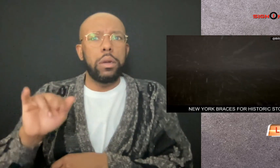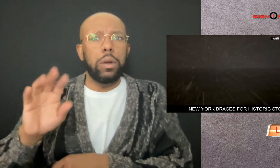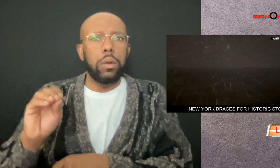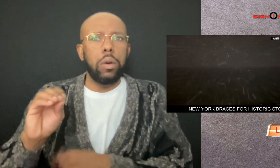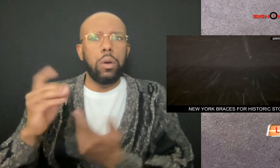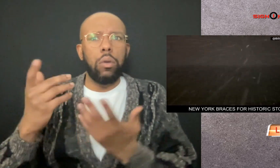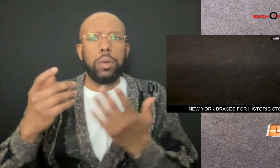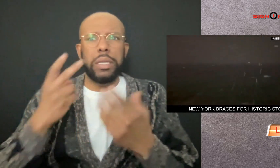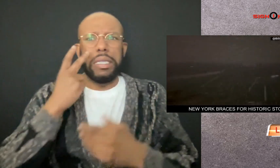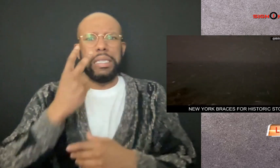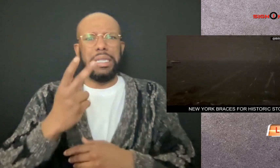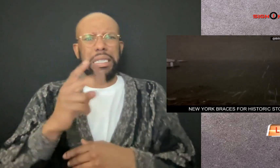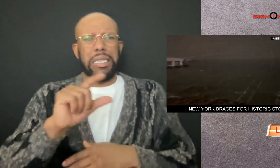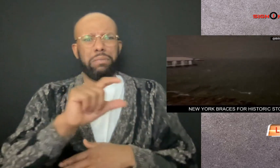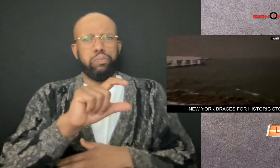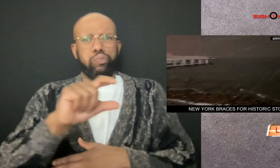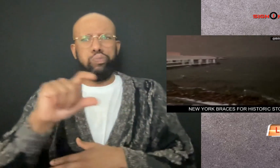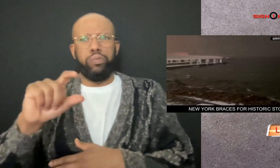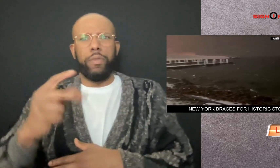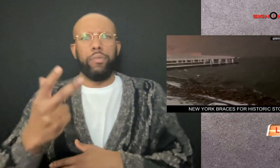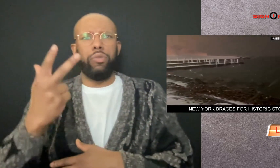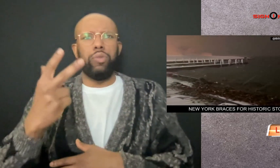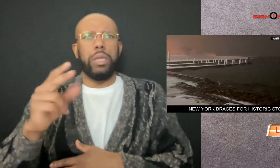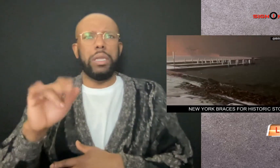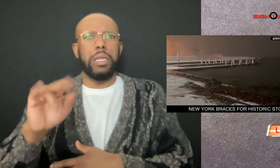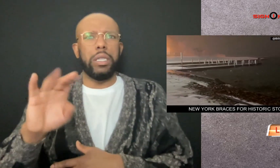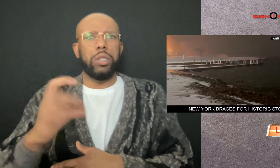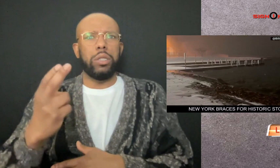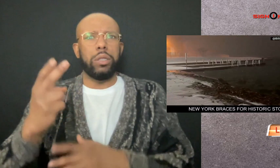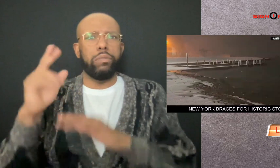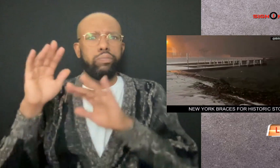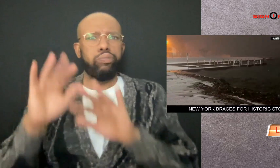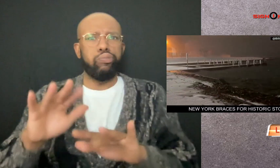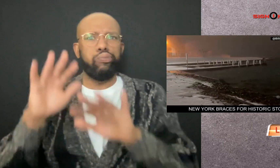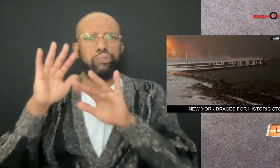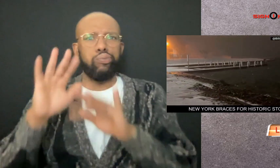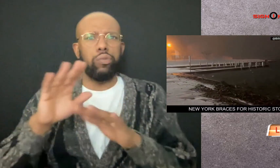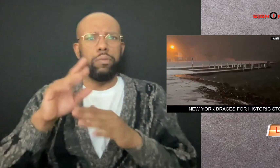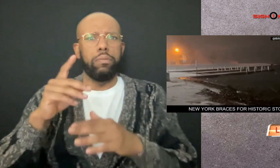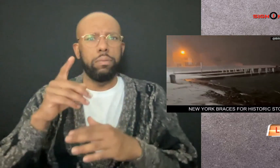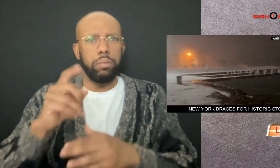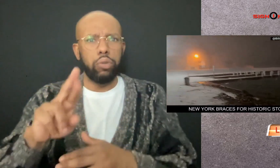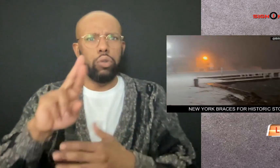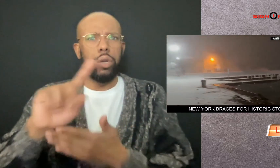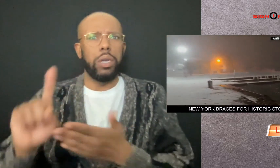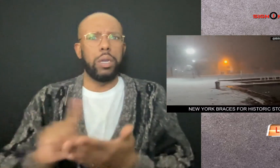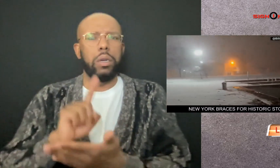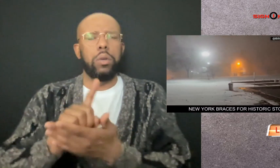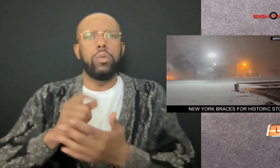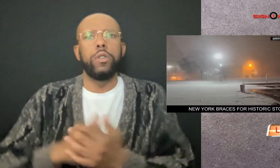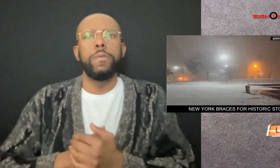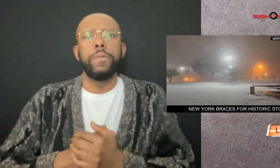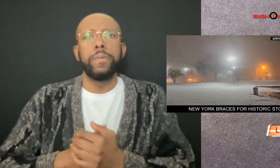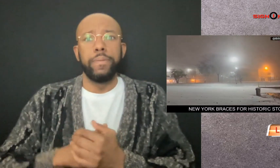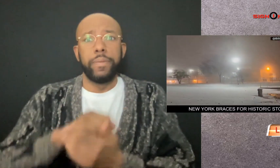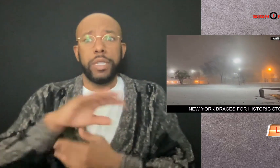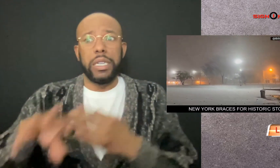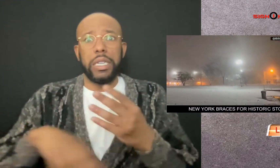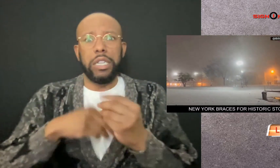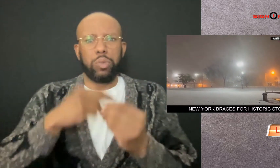the next several days possibly up to 4 feet areas east of Lake Erie and Ontario could see as much